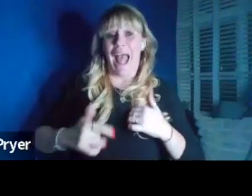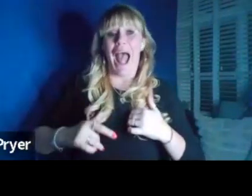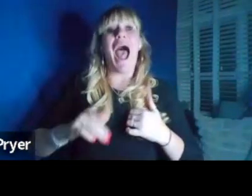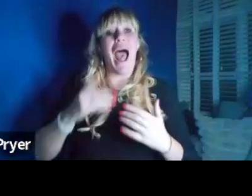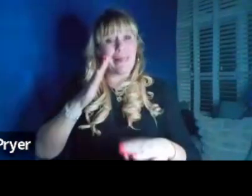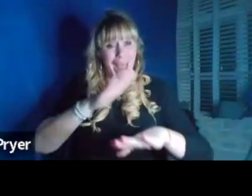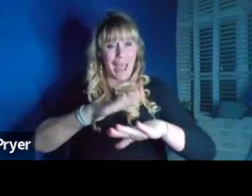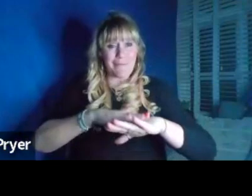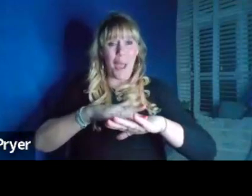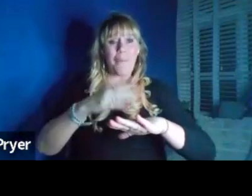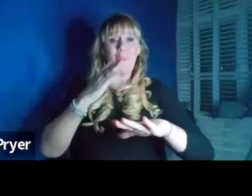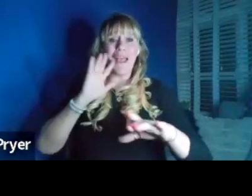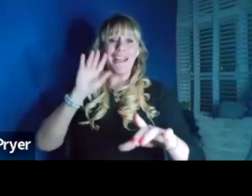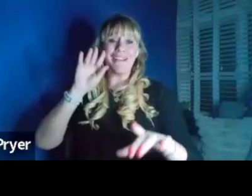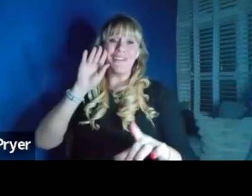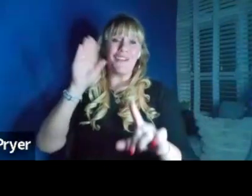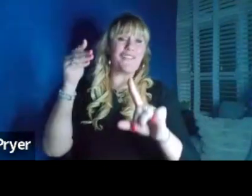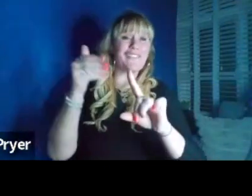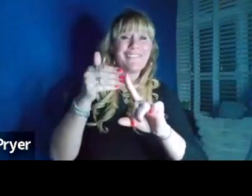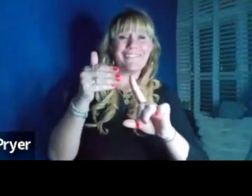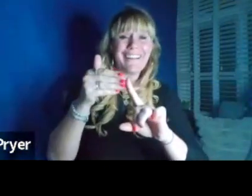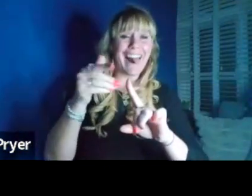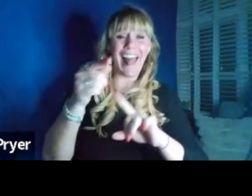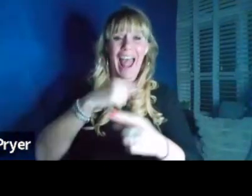I'm the moment when you realise